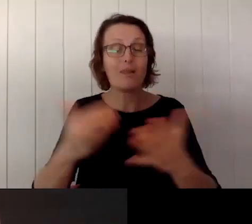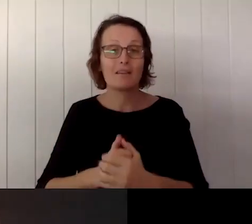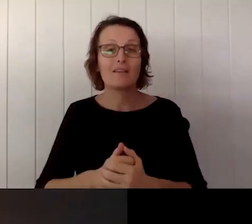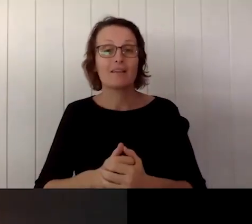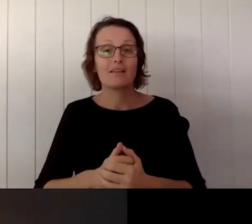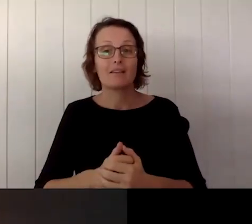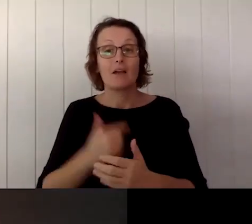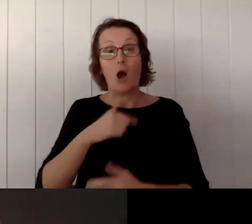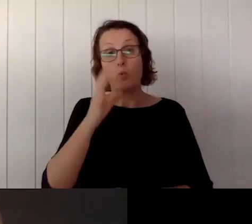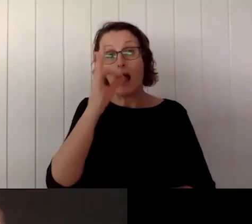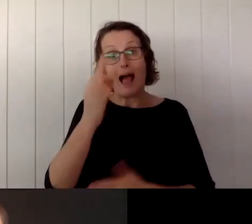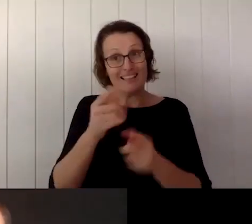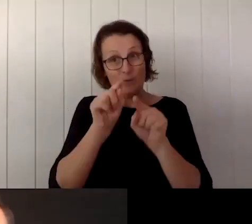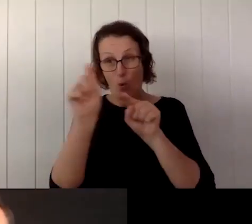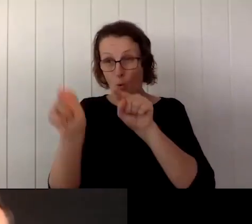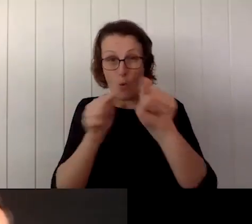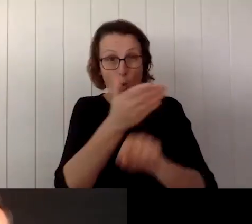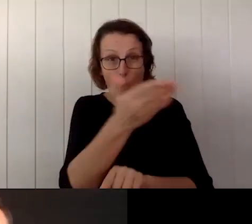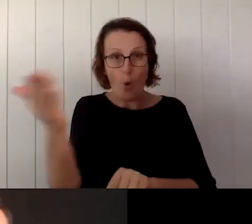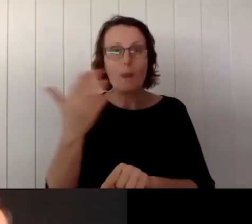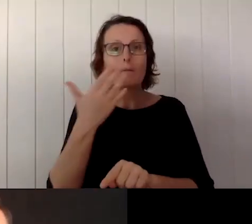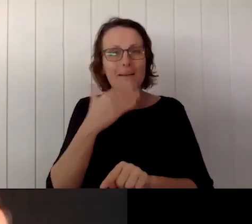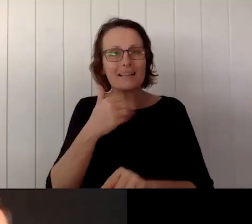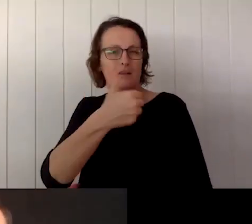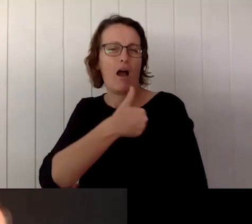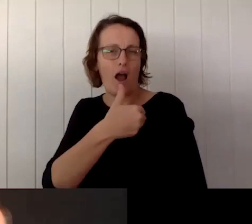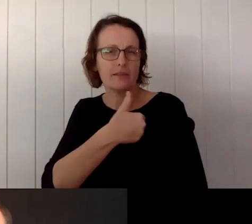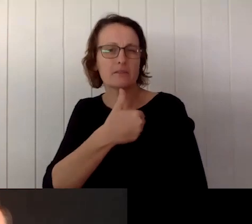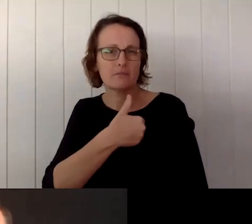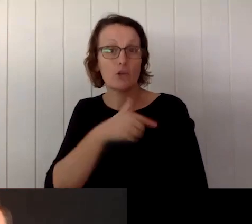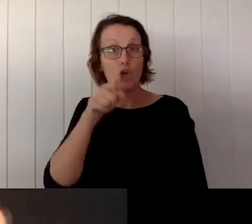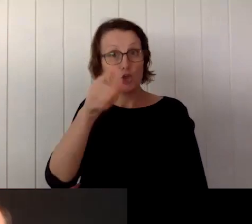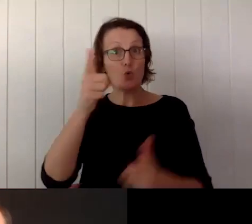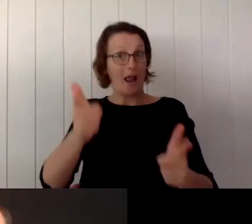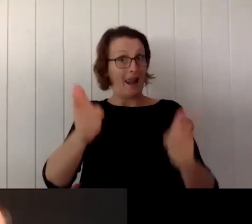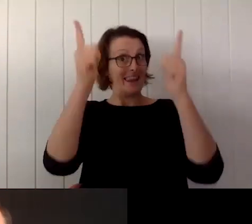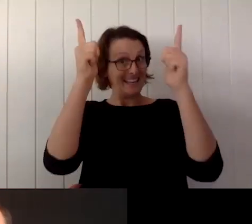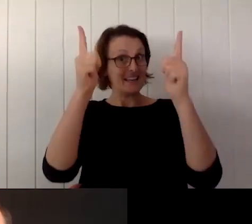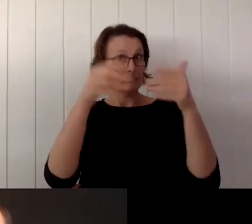want to ask everyone to step through this with kindness. As a leader, you're going to make some challenging decisions, and some of